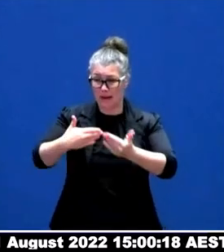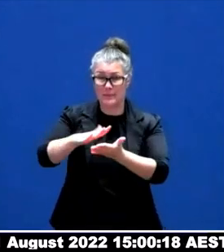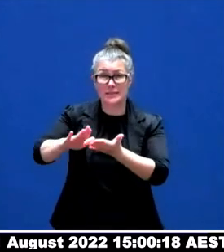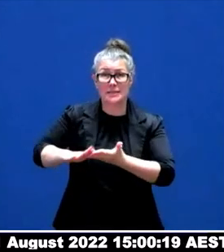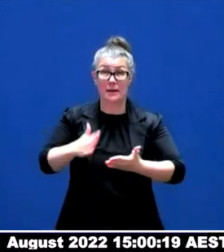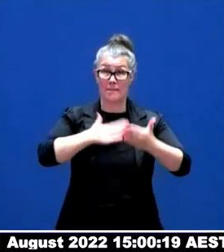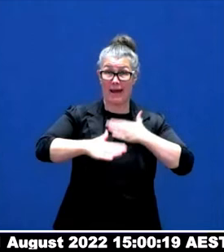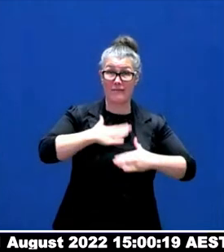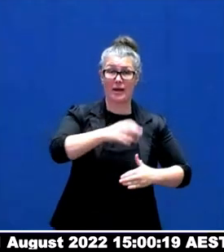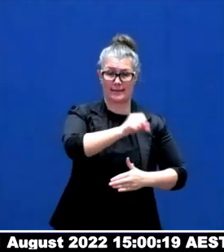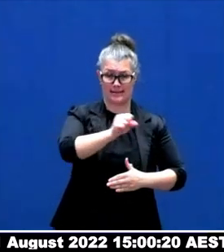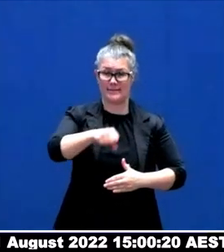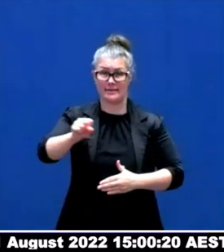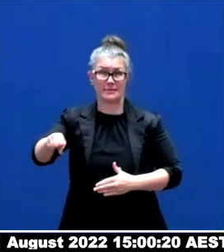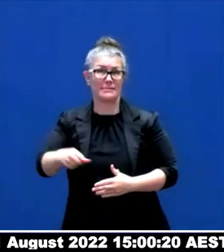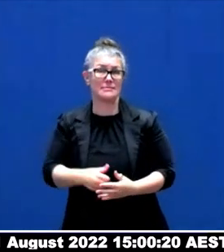Yes.